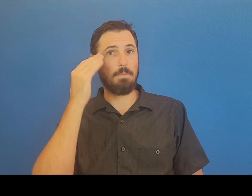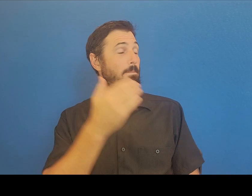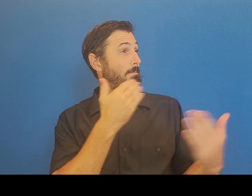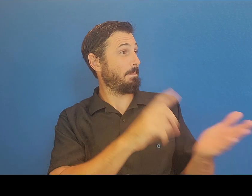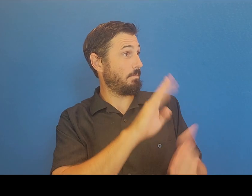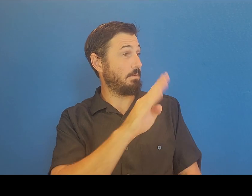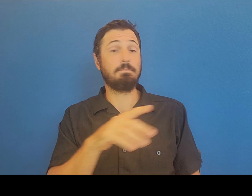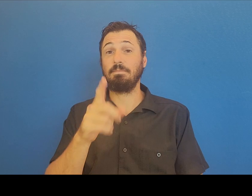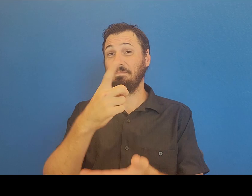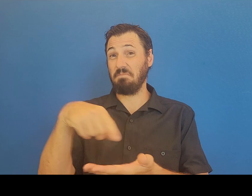Thanks Dr. B!